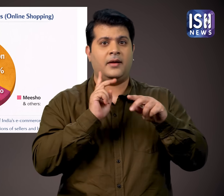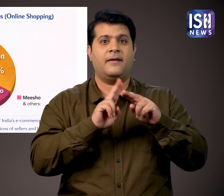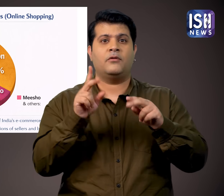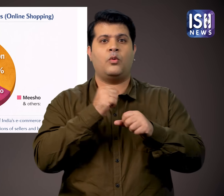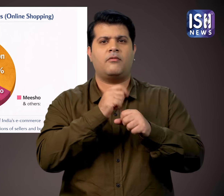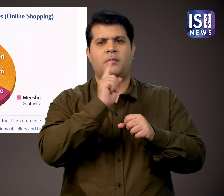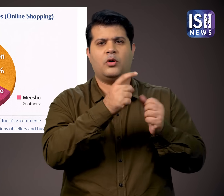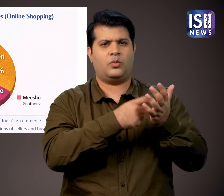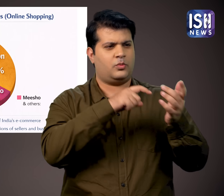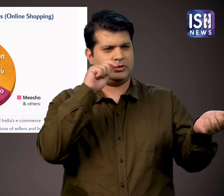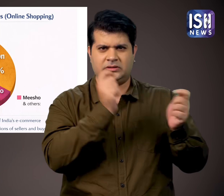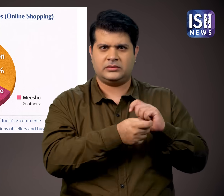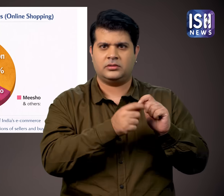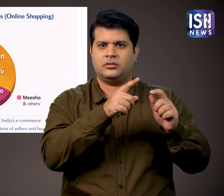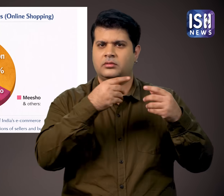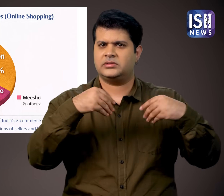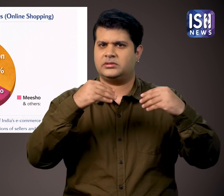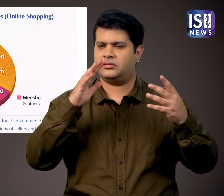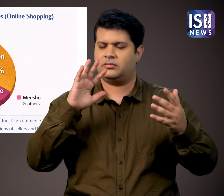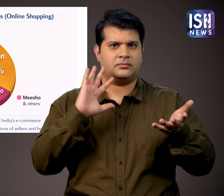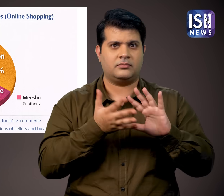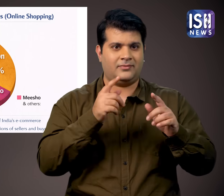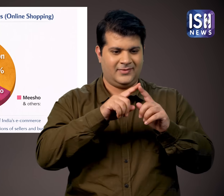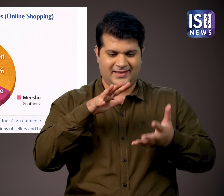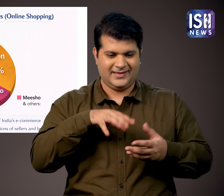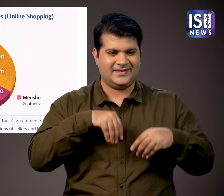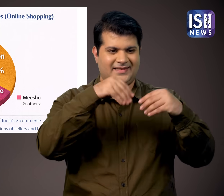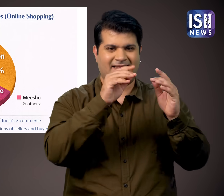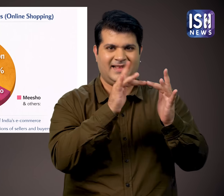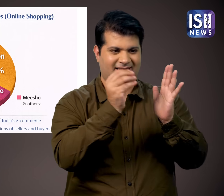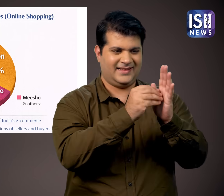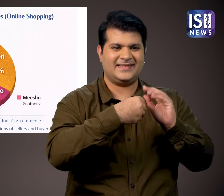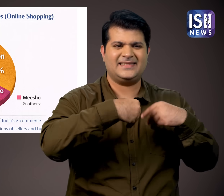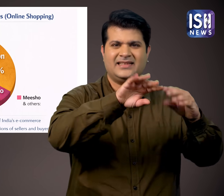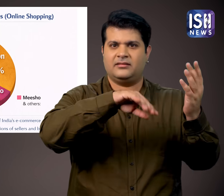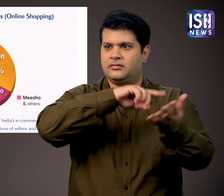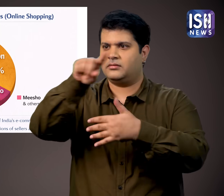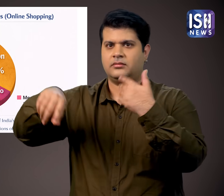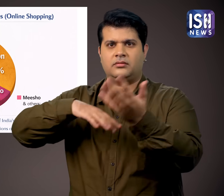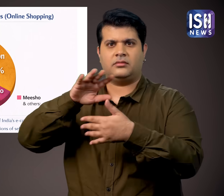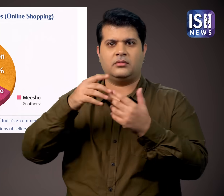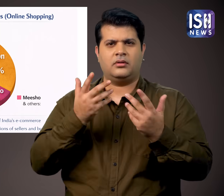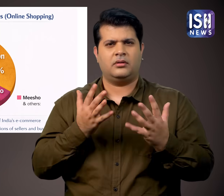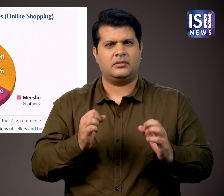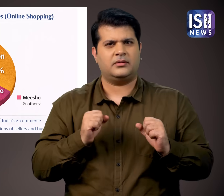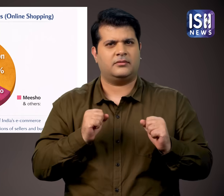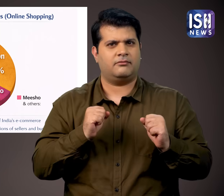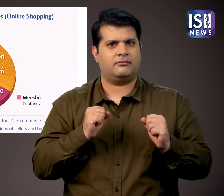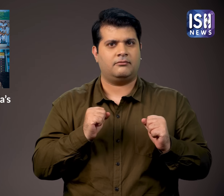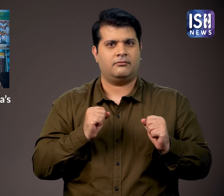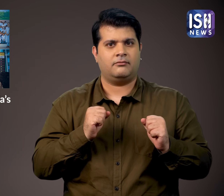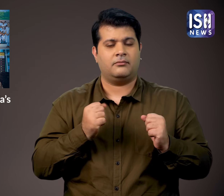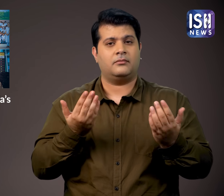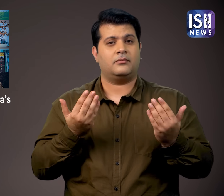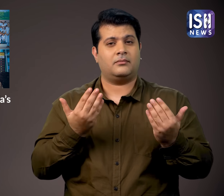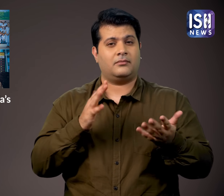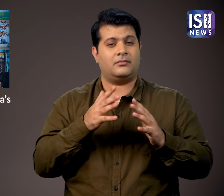so if government rules change, millions of sellers and buyers would be affected, creating a massive crisis.